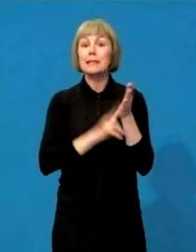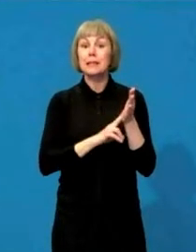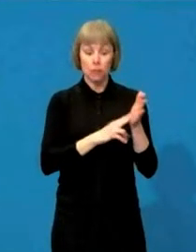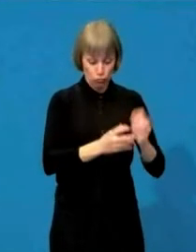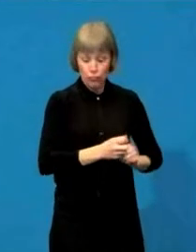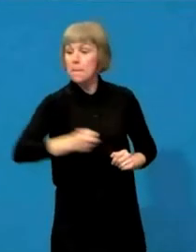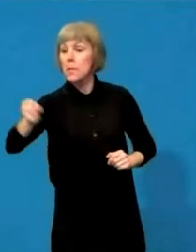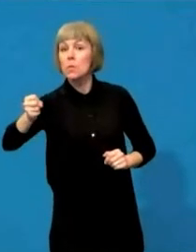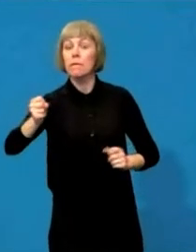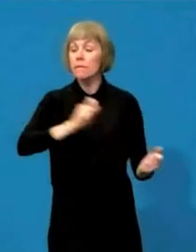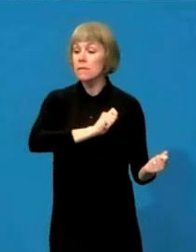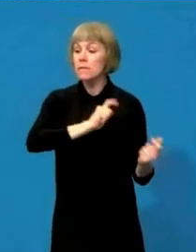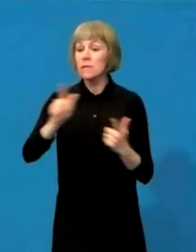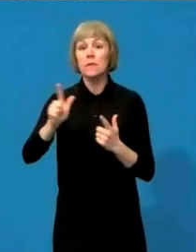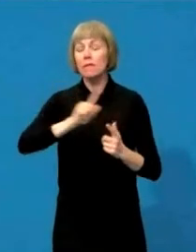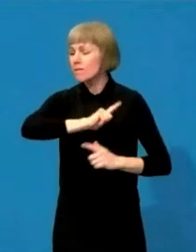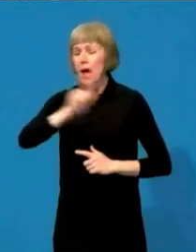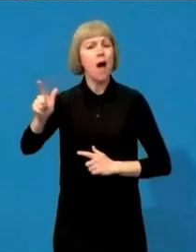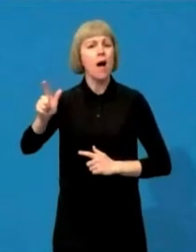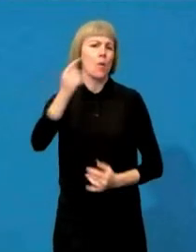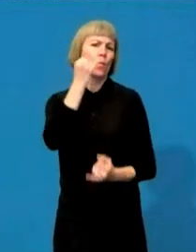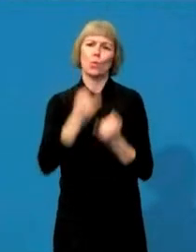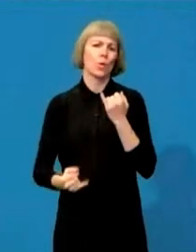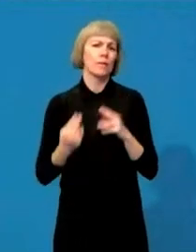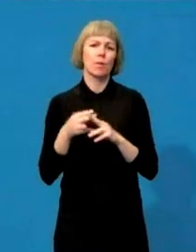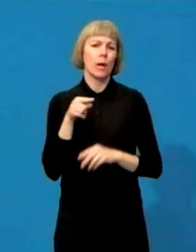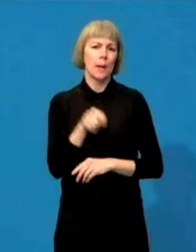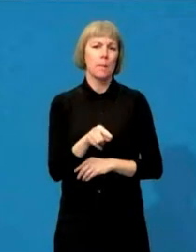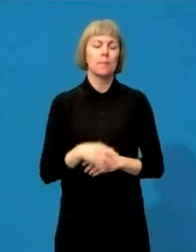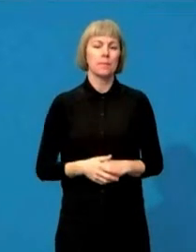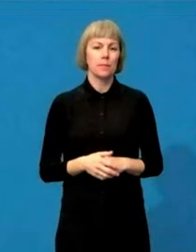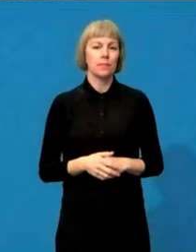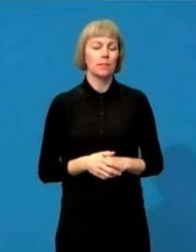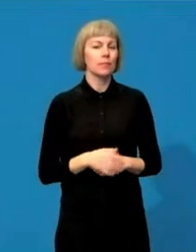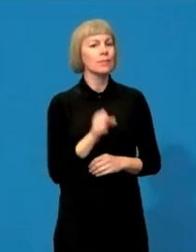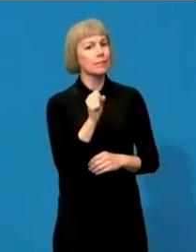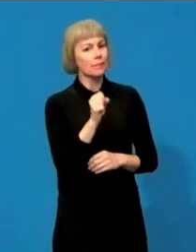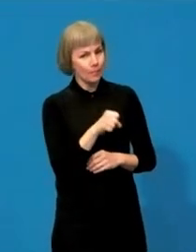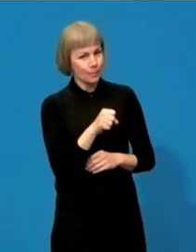If I come back to that issue and particularly your concern of what happens to